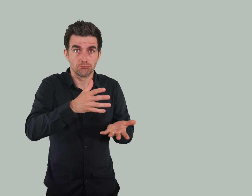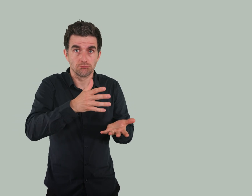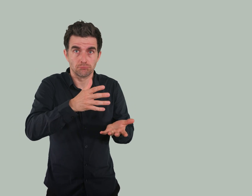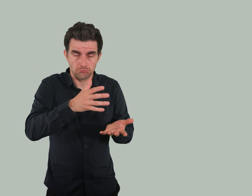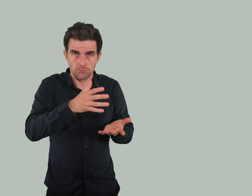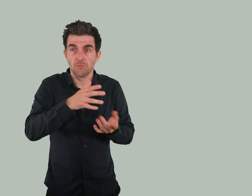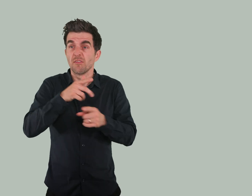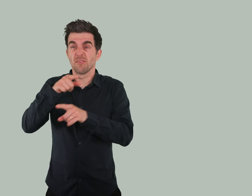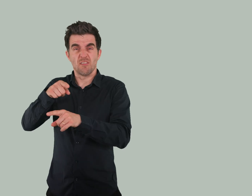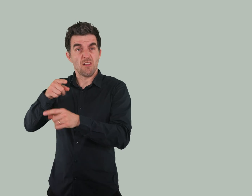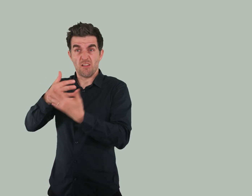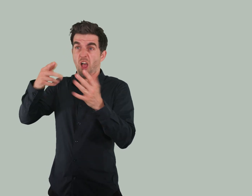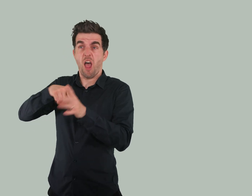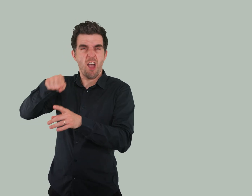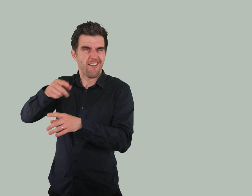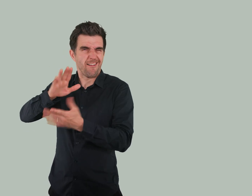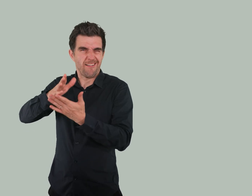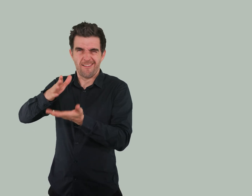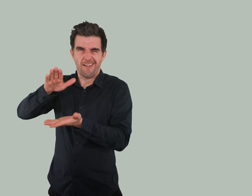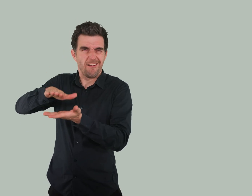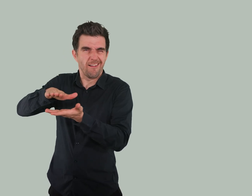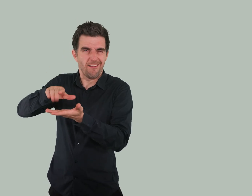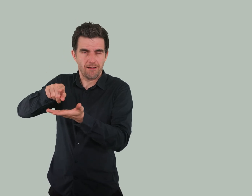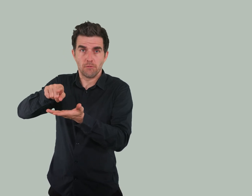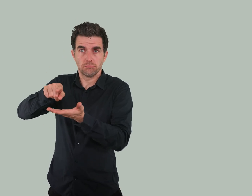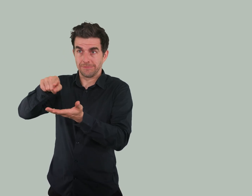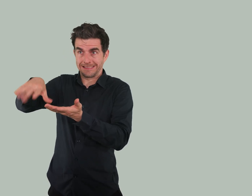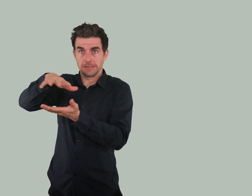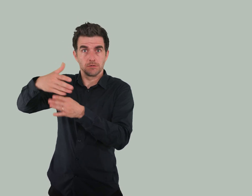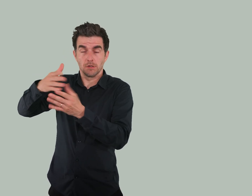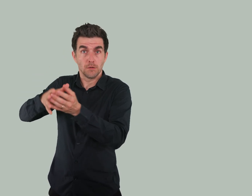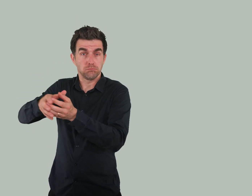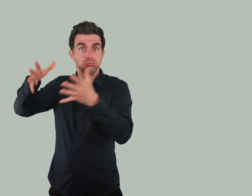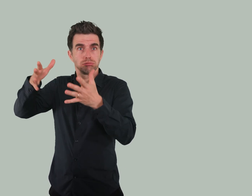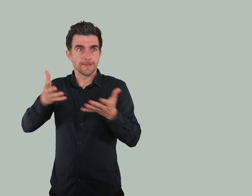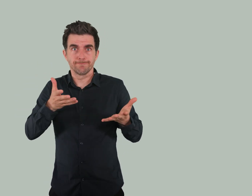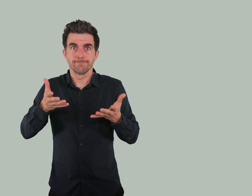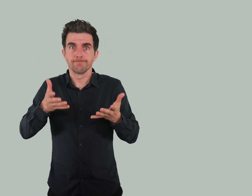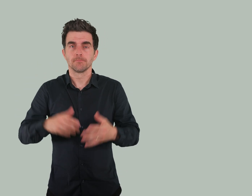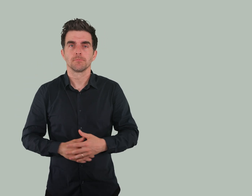and underrepresented in those that have expanded.